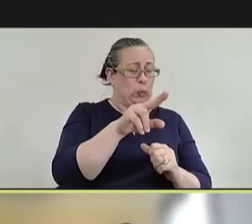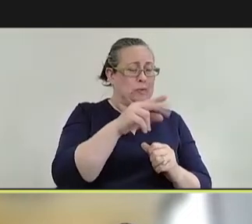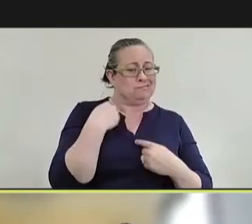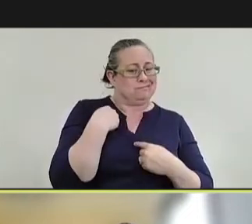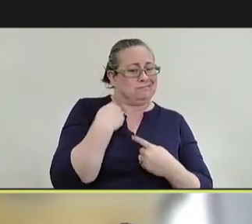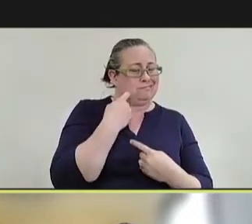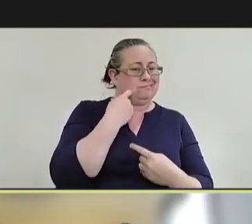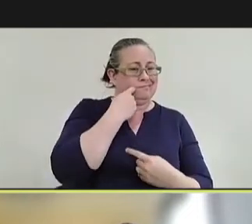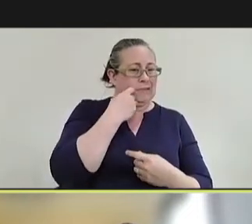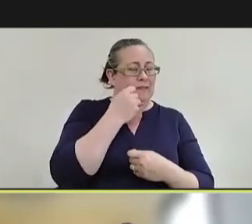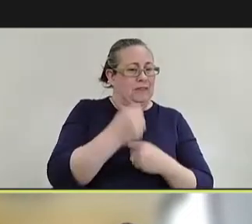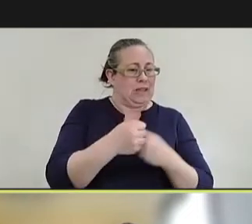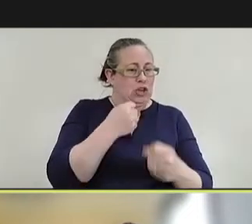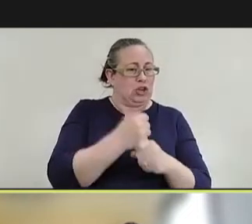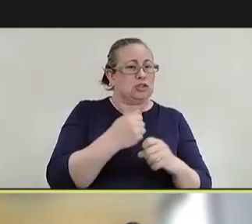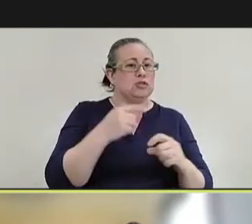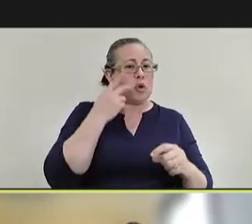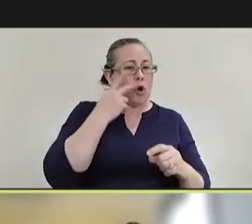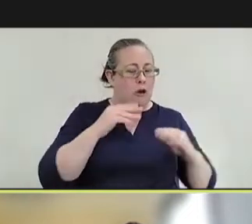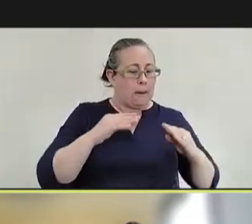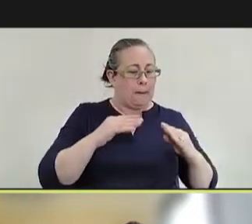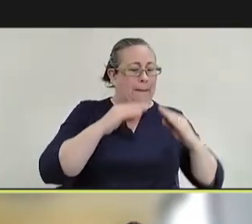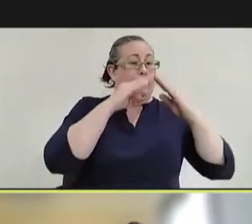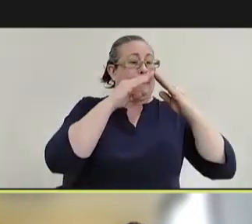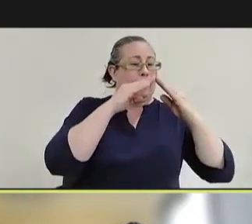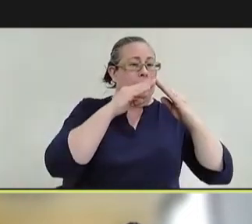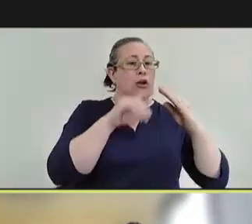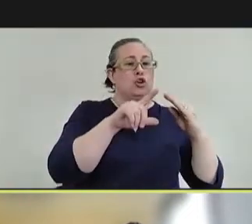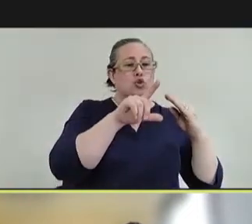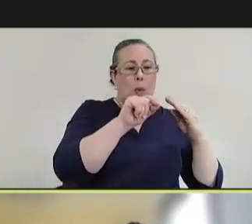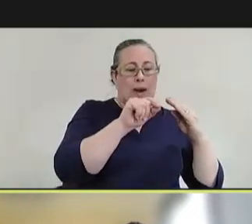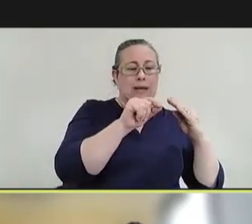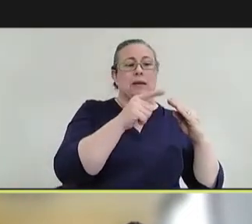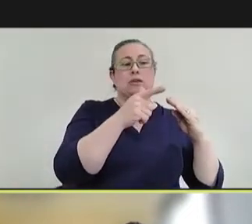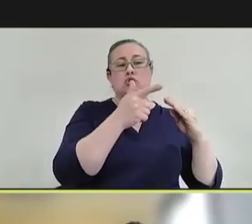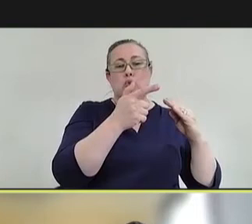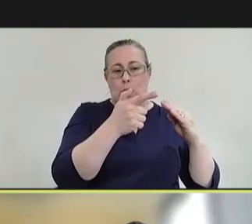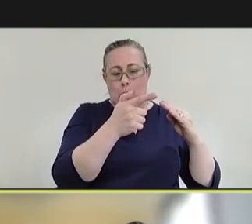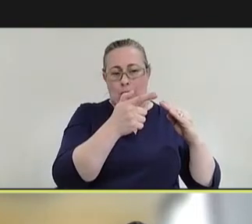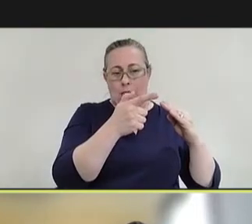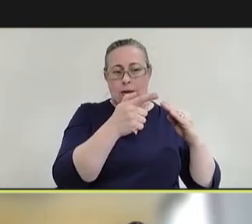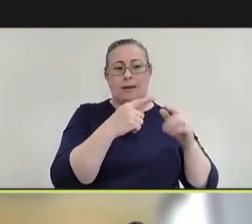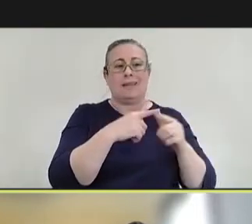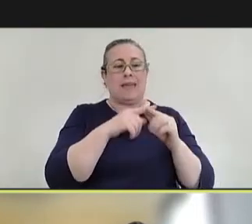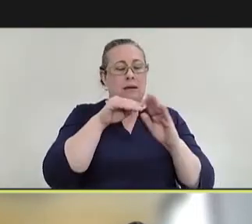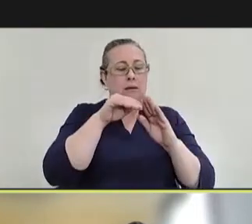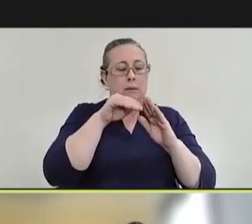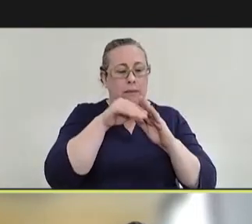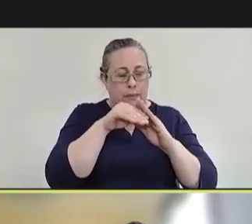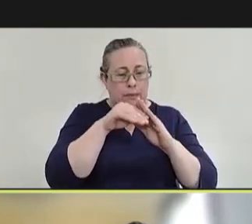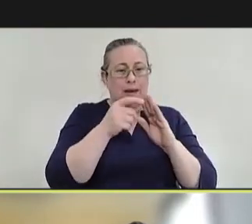saw a peak in the 20 to 21 period, and then it's declined slightly in the older age groups, and